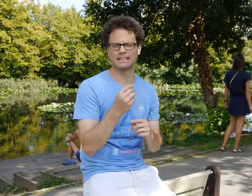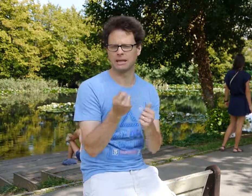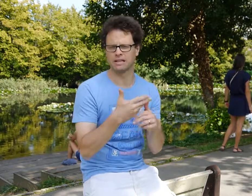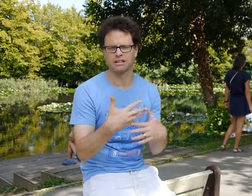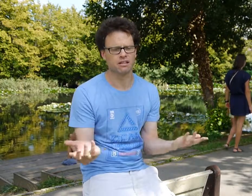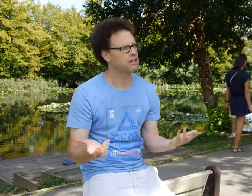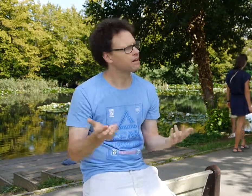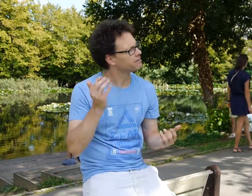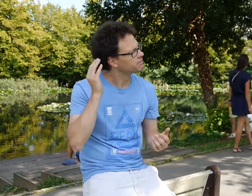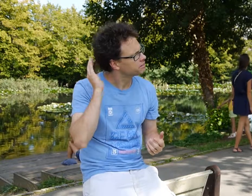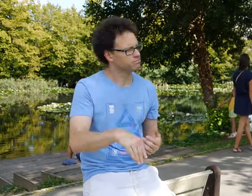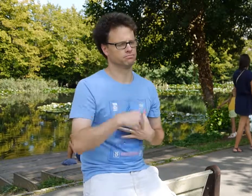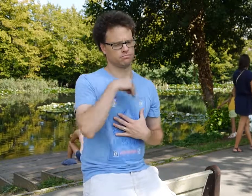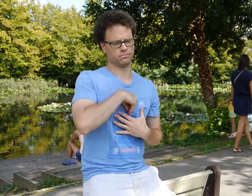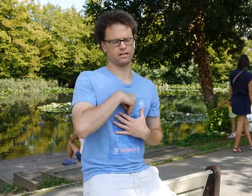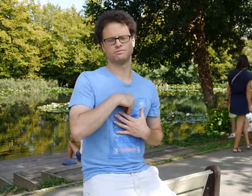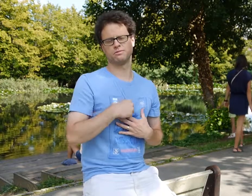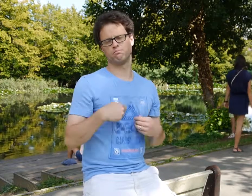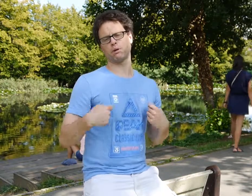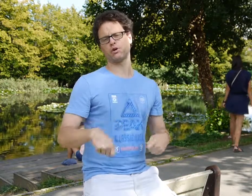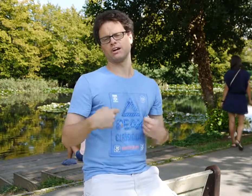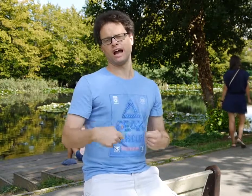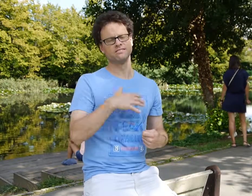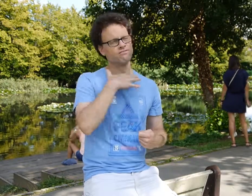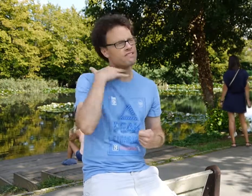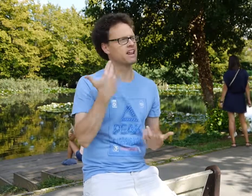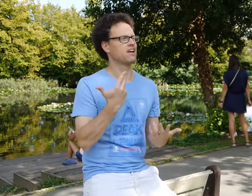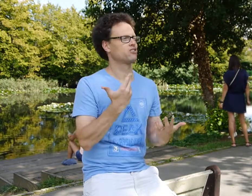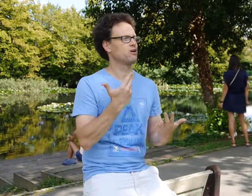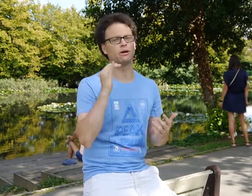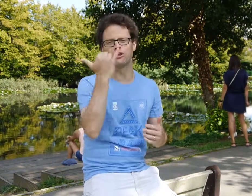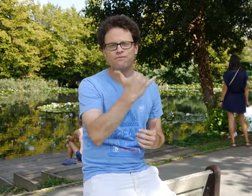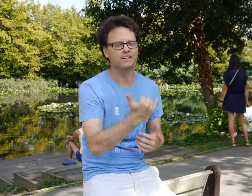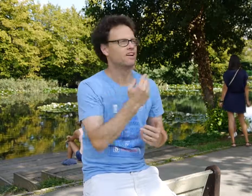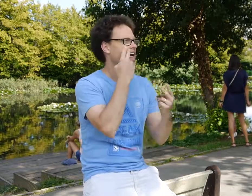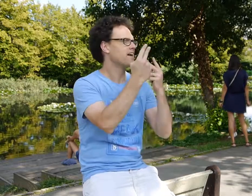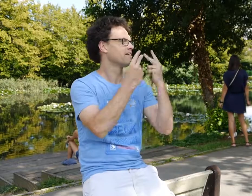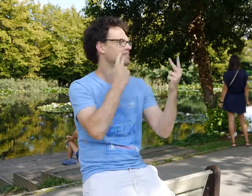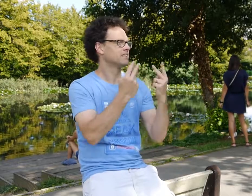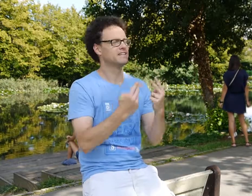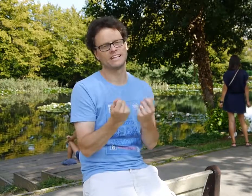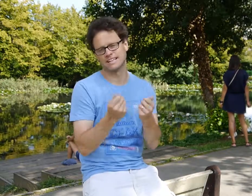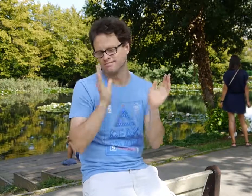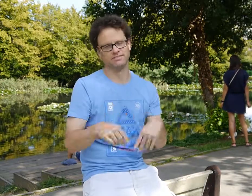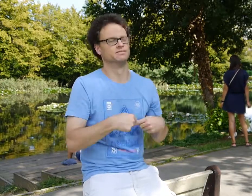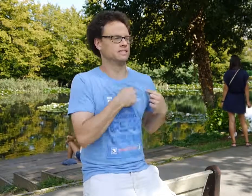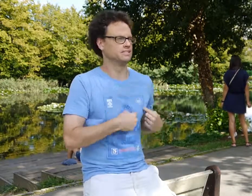or sometimes unpaid work, to the real winner, the richness that you carry within yourself. You can travel a lot and see and experience different things.